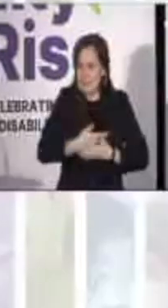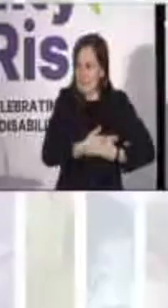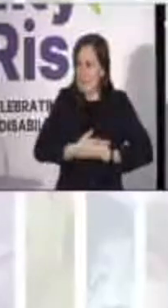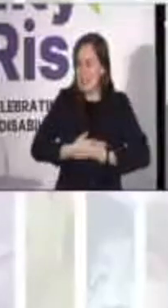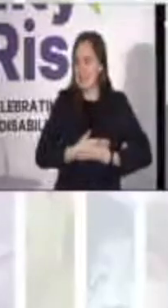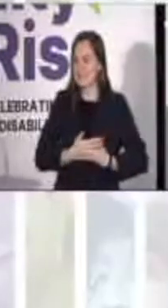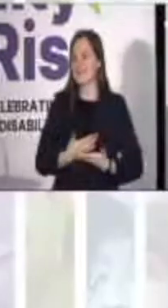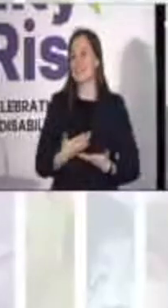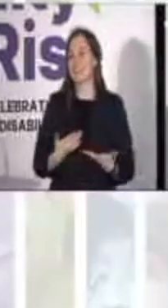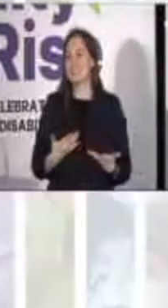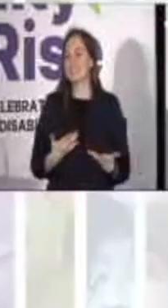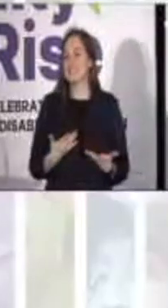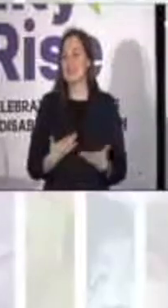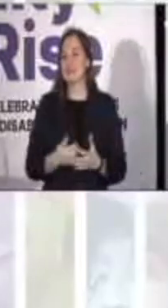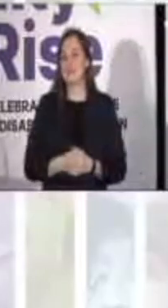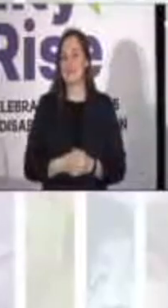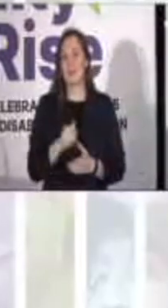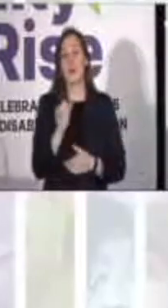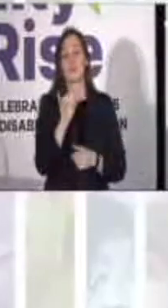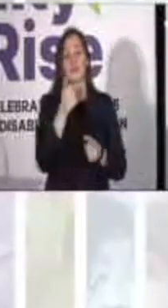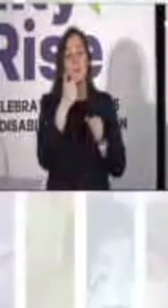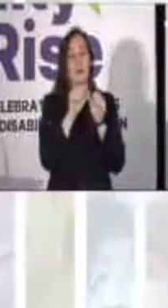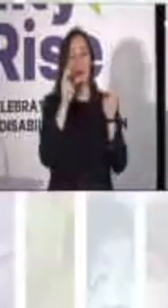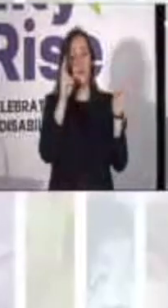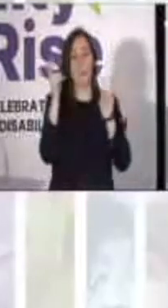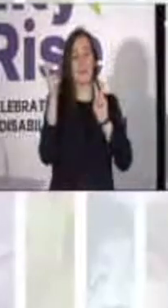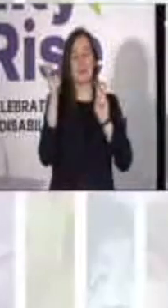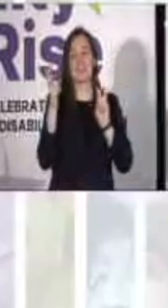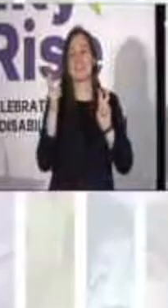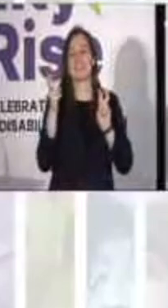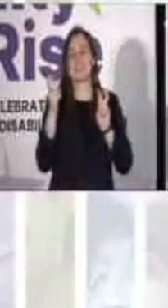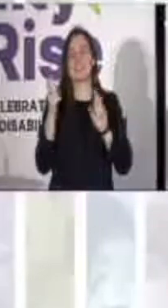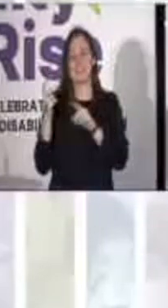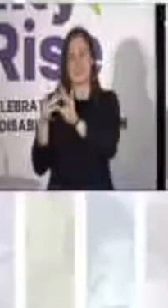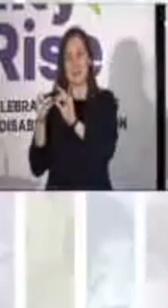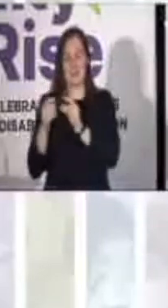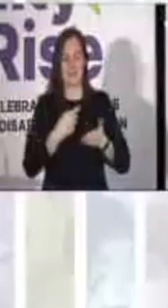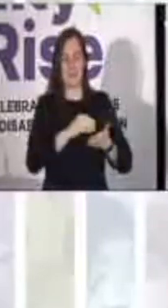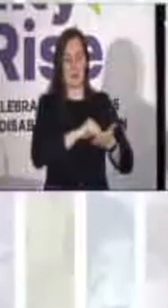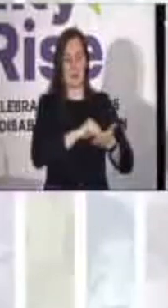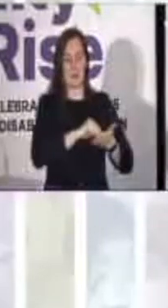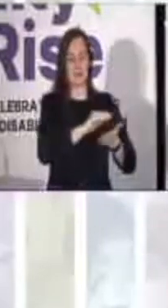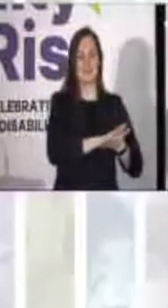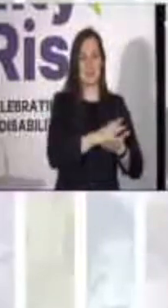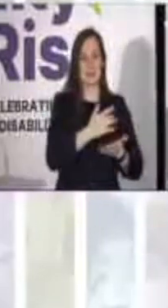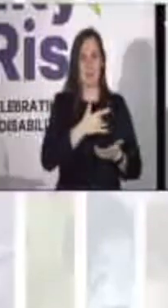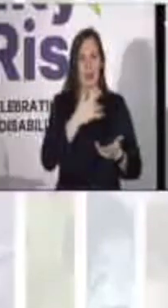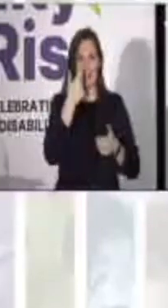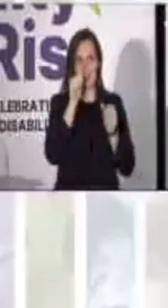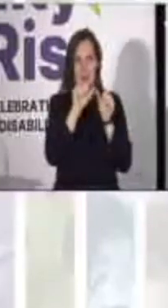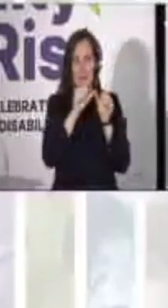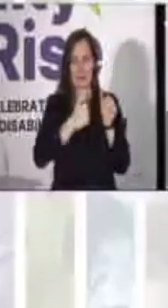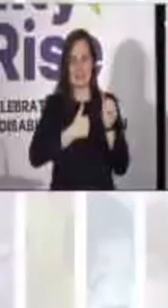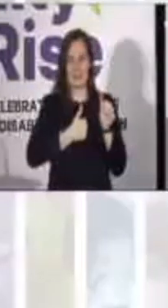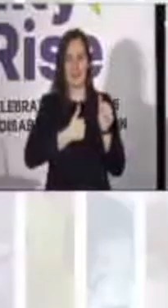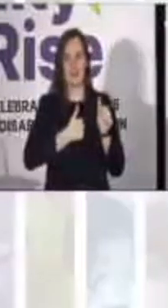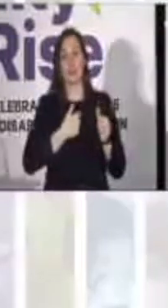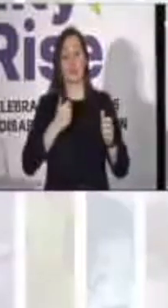I AM REMINDED OF A QUOTE TOO THAT I WROTE DOWN AS YOU WERE TALKING. I OFTEN USE IT MYSELF, WHEN WE RISE BY LIFTING OTHERS AS WE CLIMB